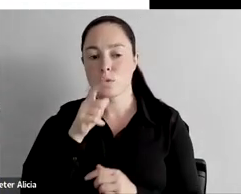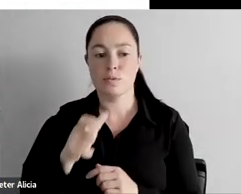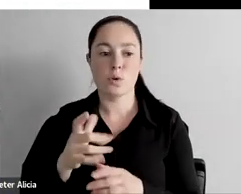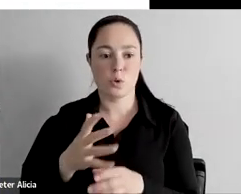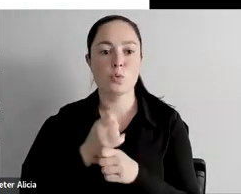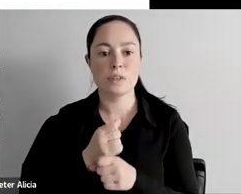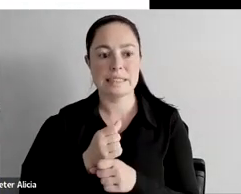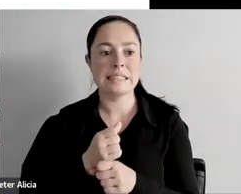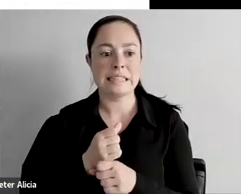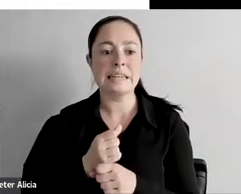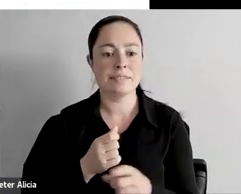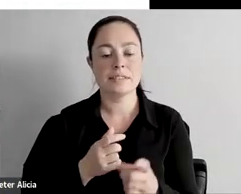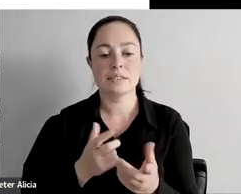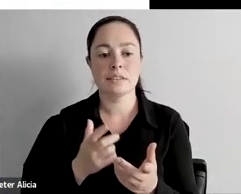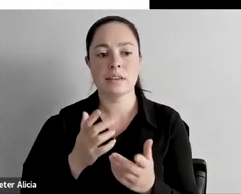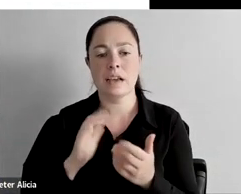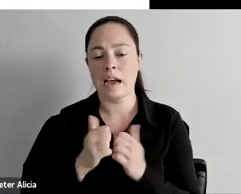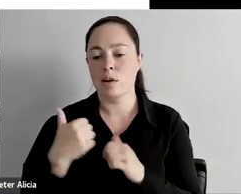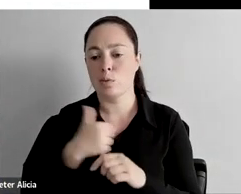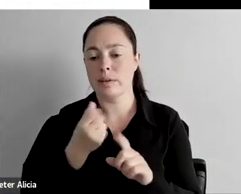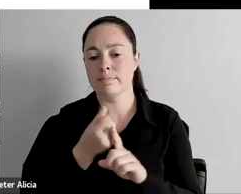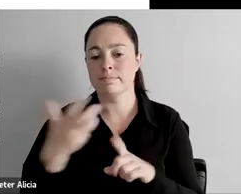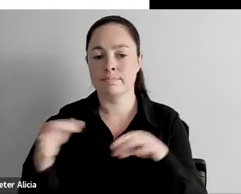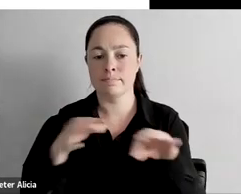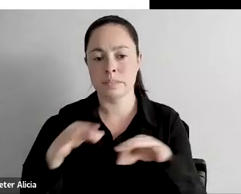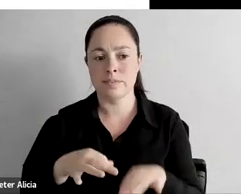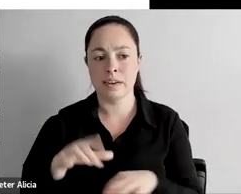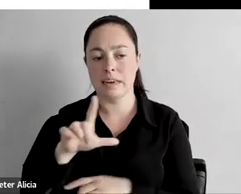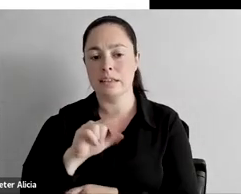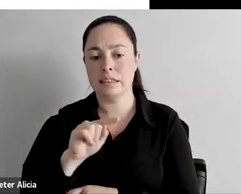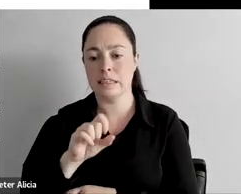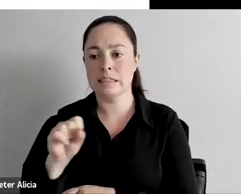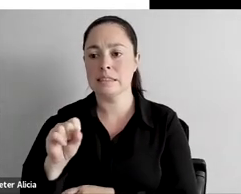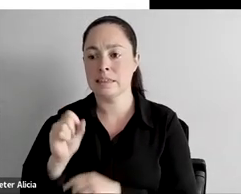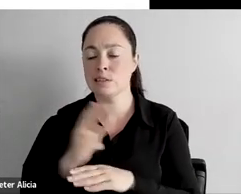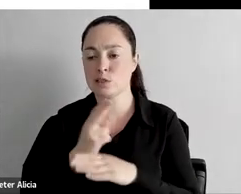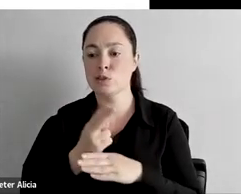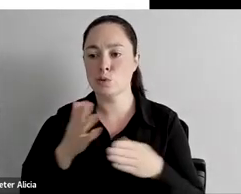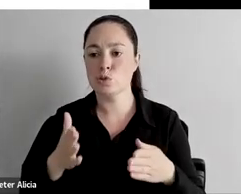are we defining LTSS users? So to determine who